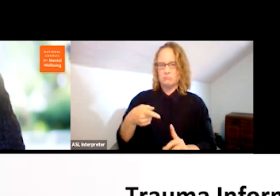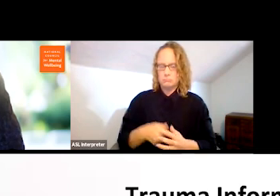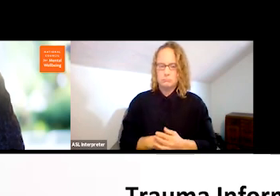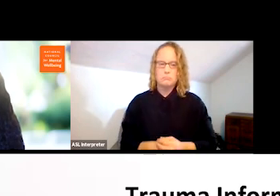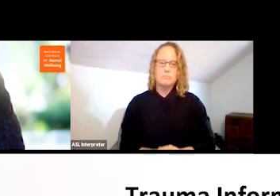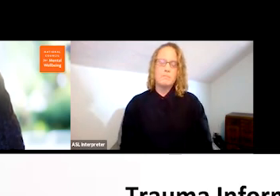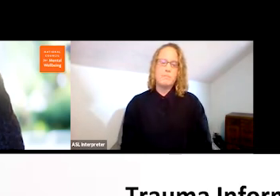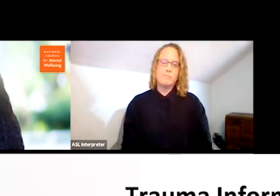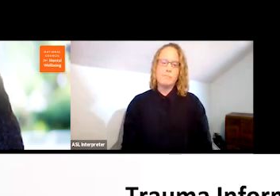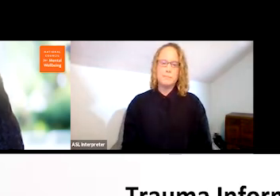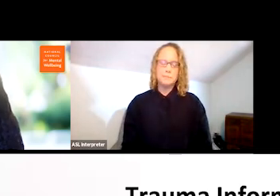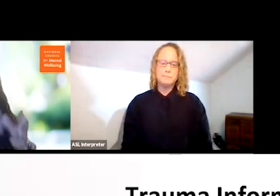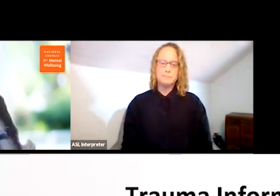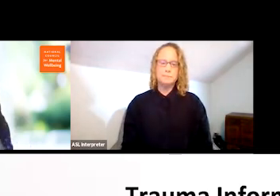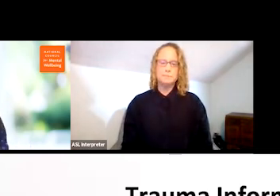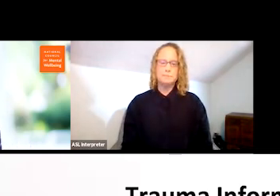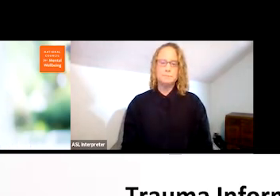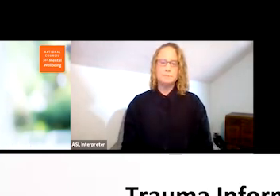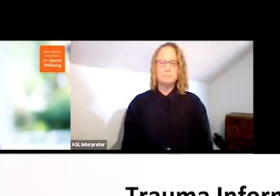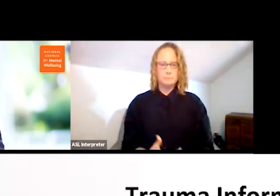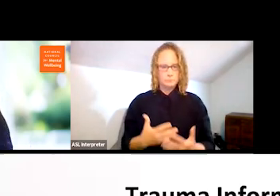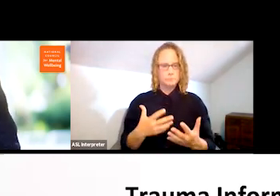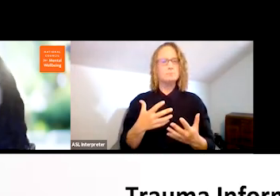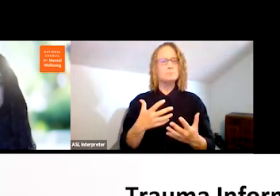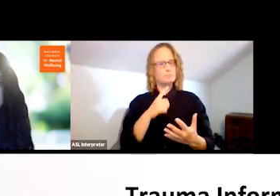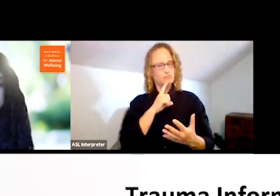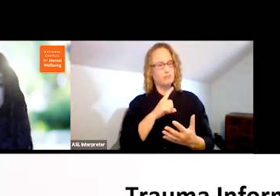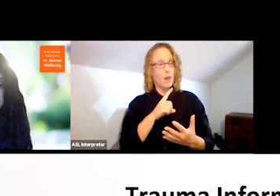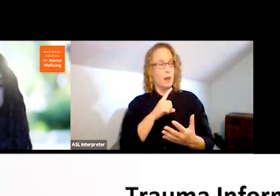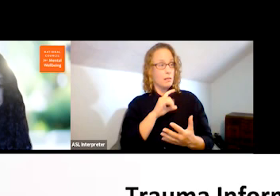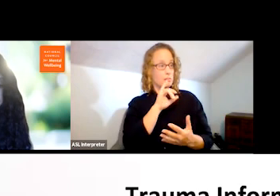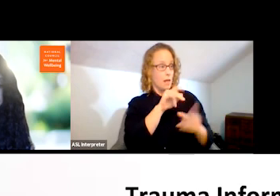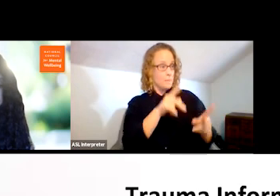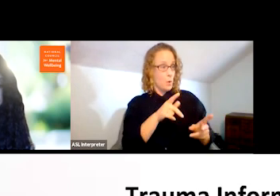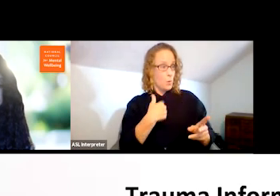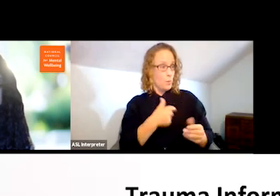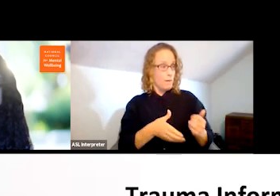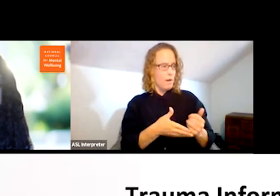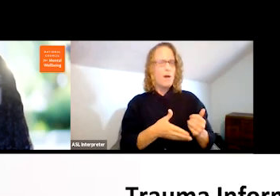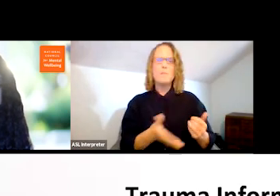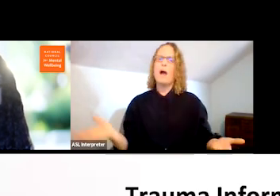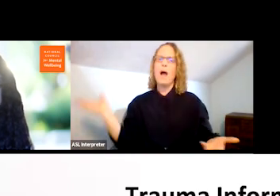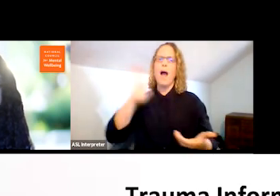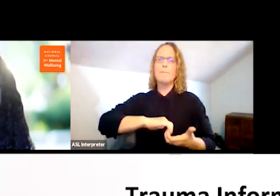that is going to be of better service? How can I be a better partner for you